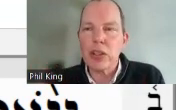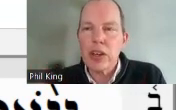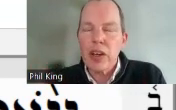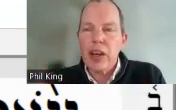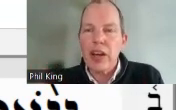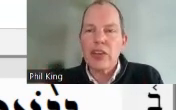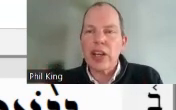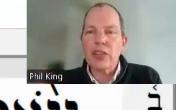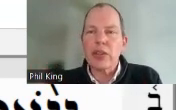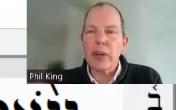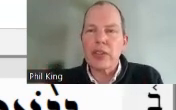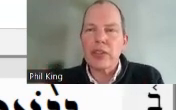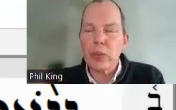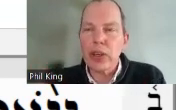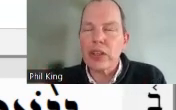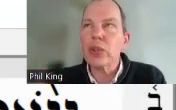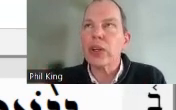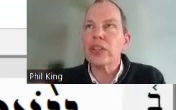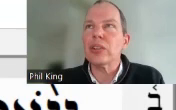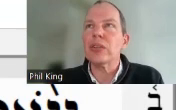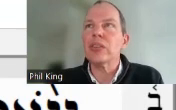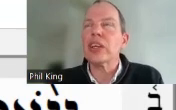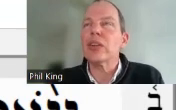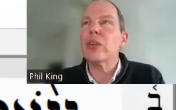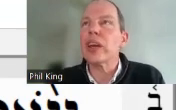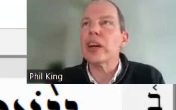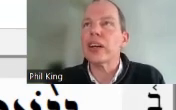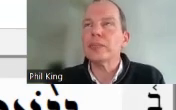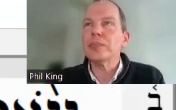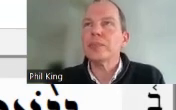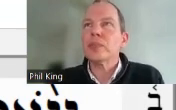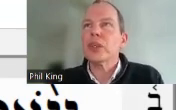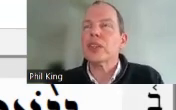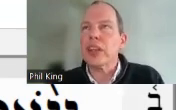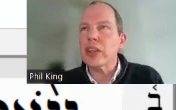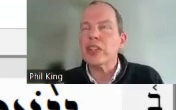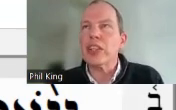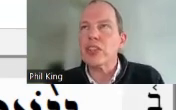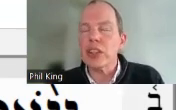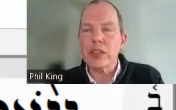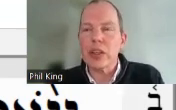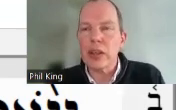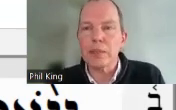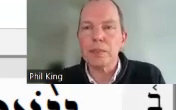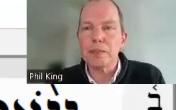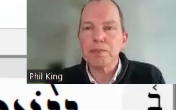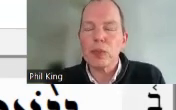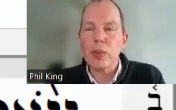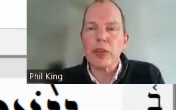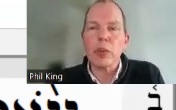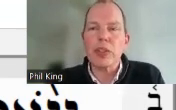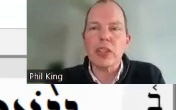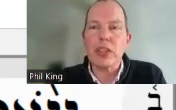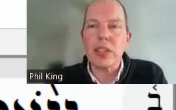to address the person we're talking to, saying who they are to get their attention before we start